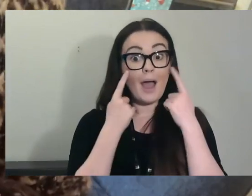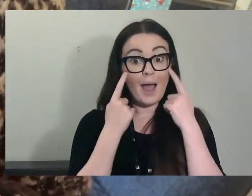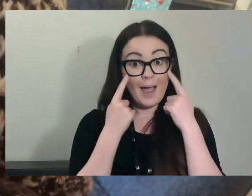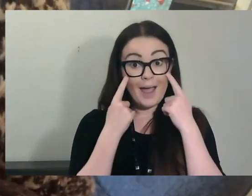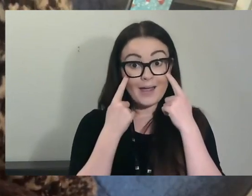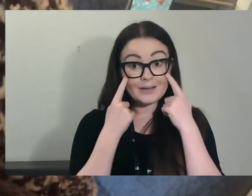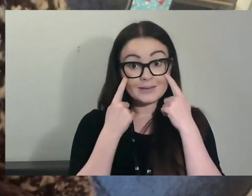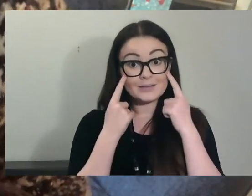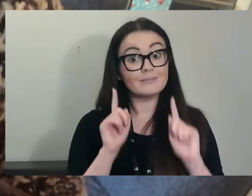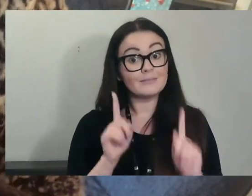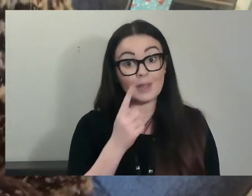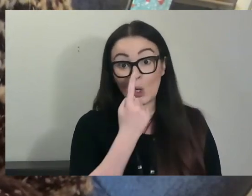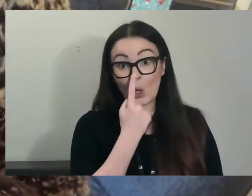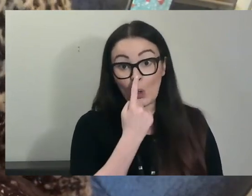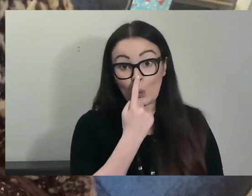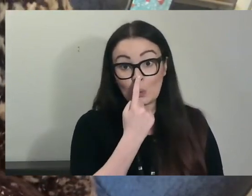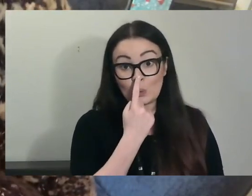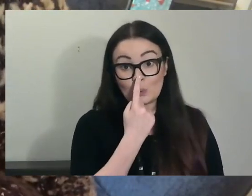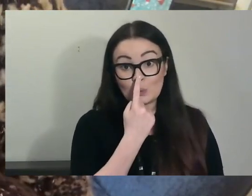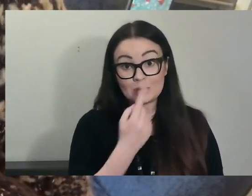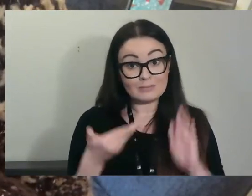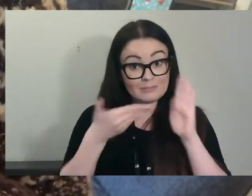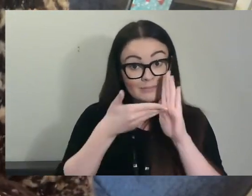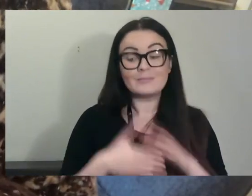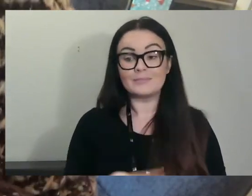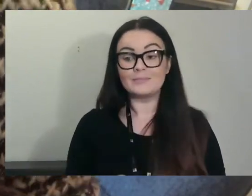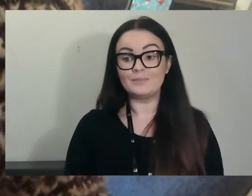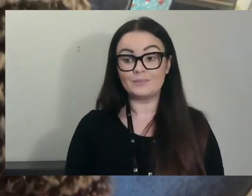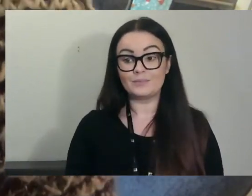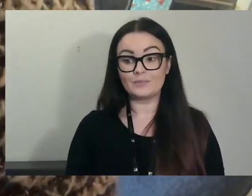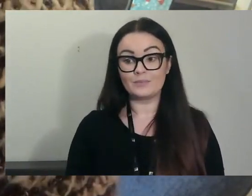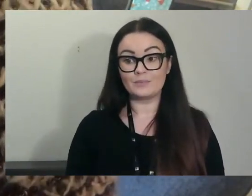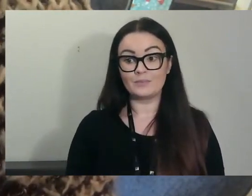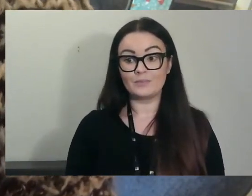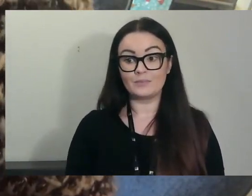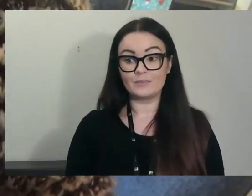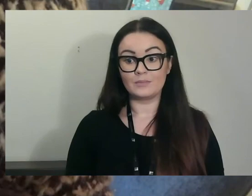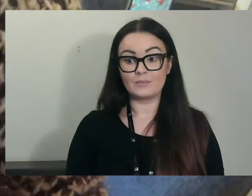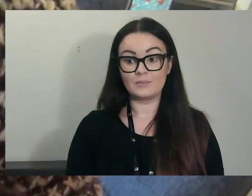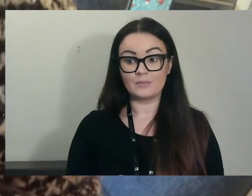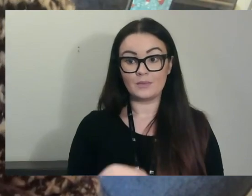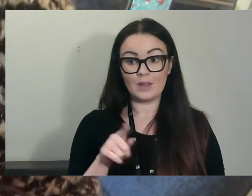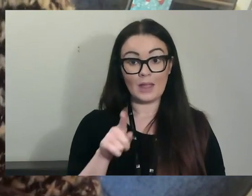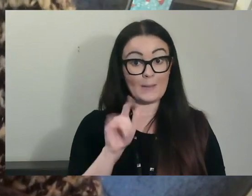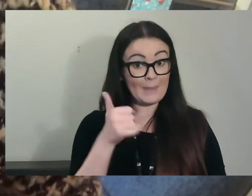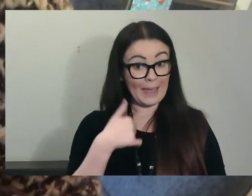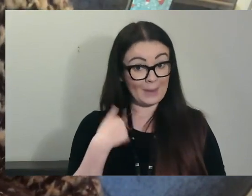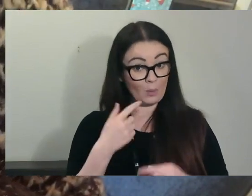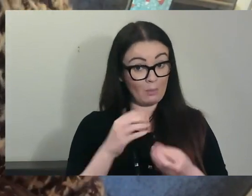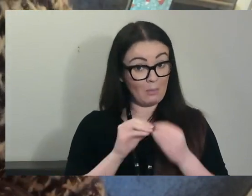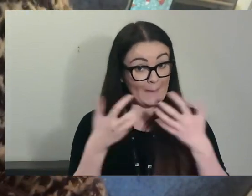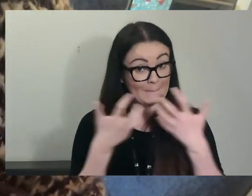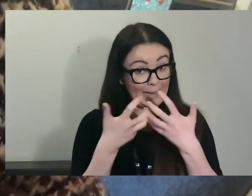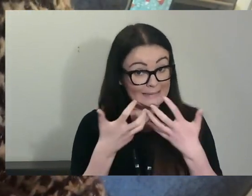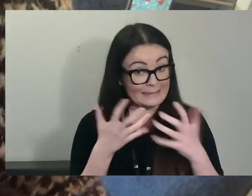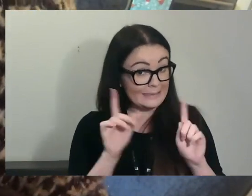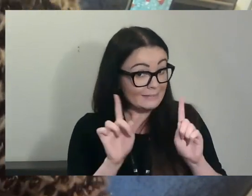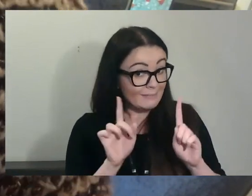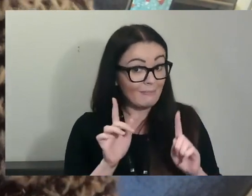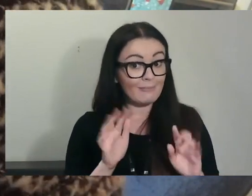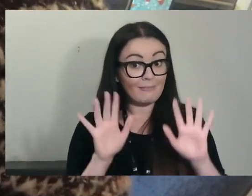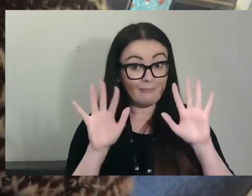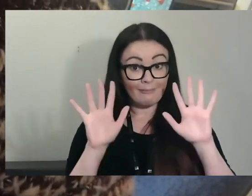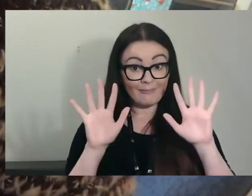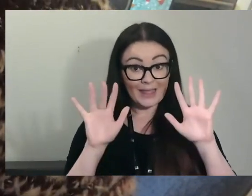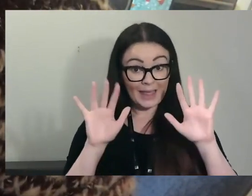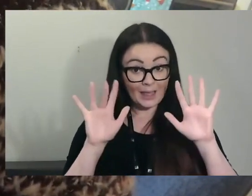some eyes and nose and another thing we can do, if we want to get messy, is use one of our fingers